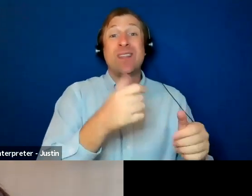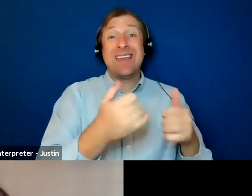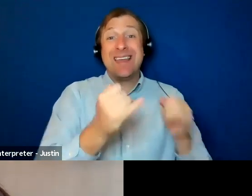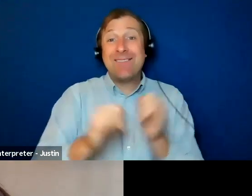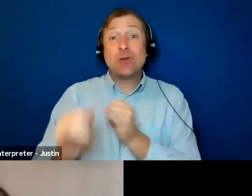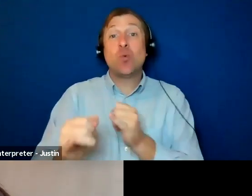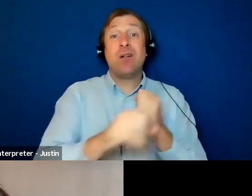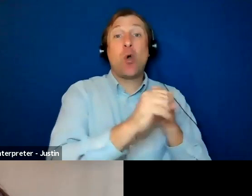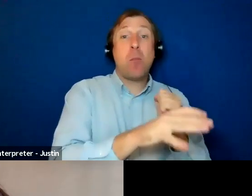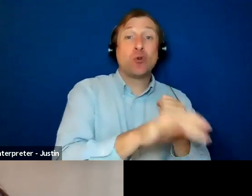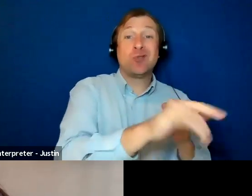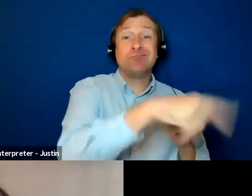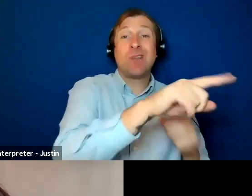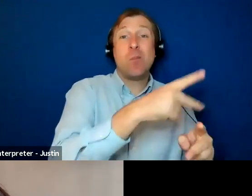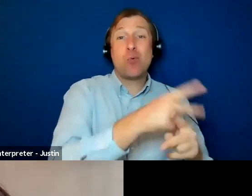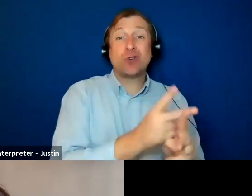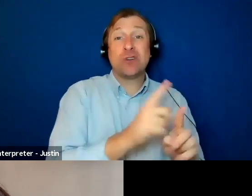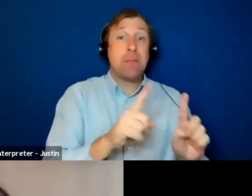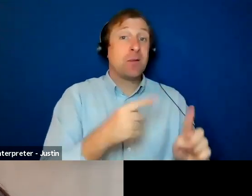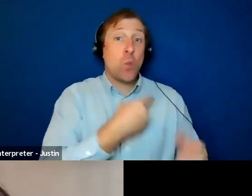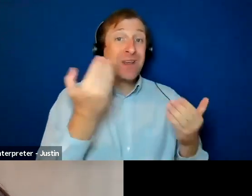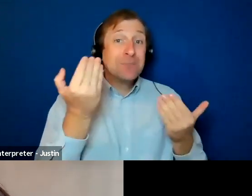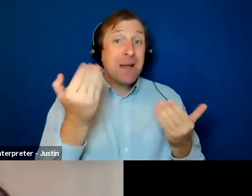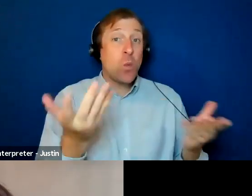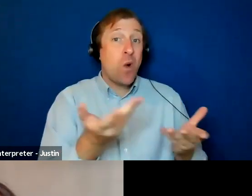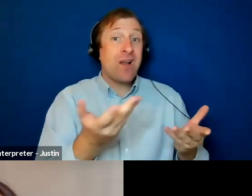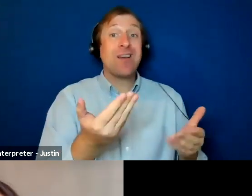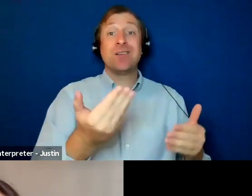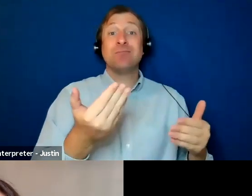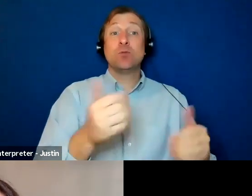but we do expect to have protocols that will apply